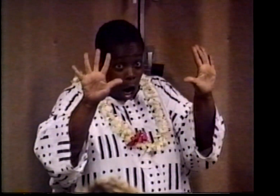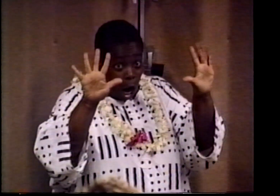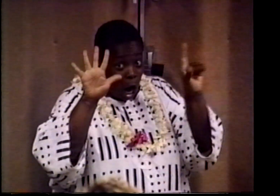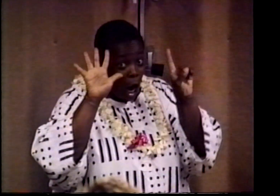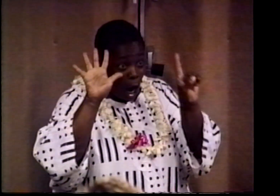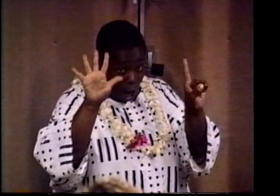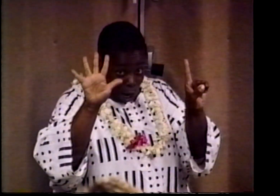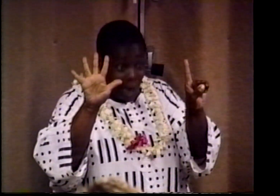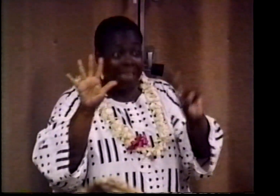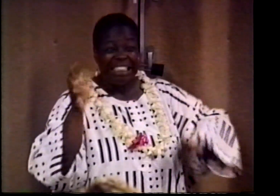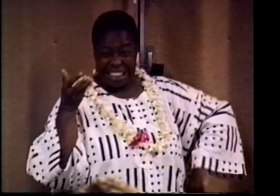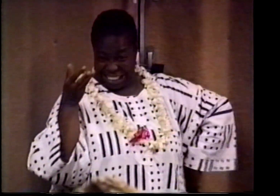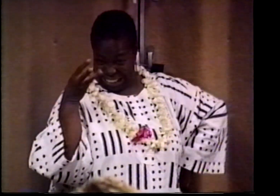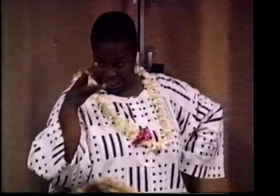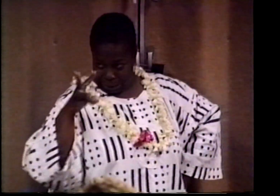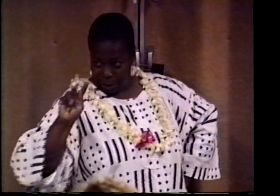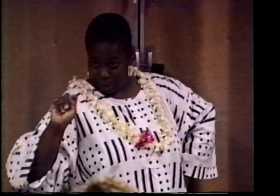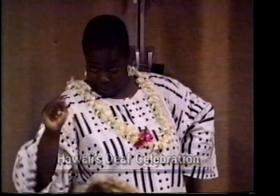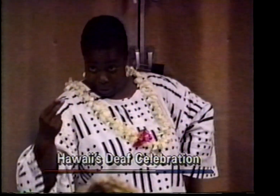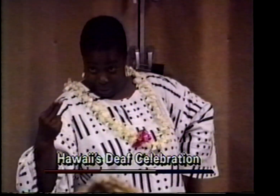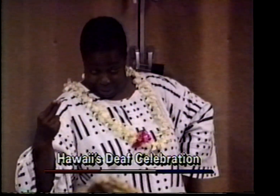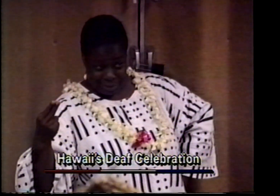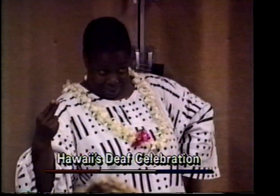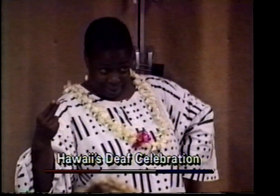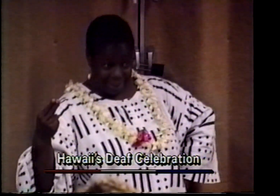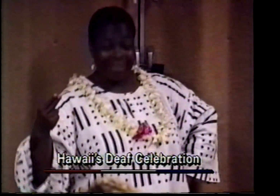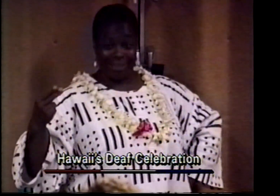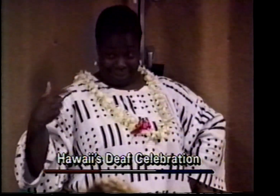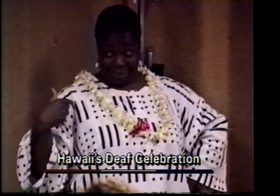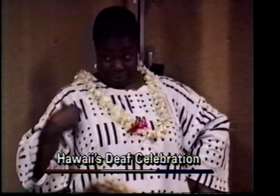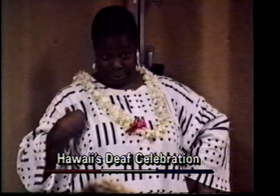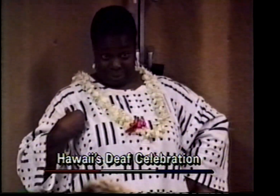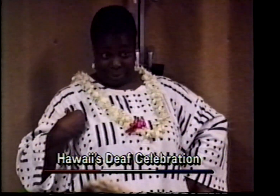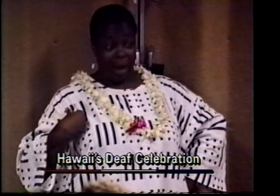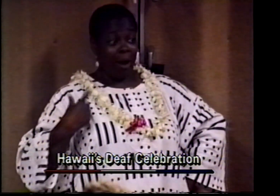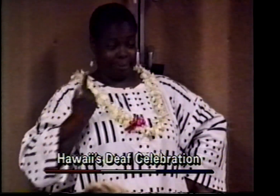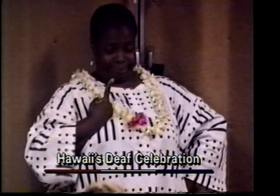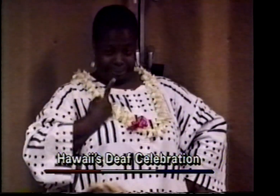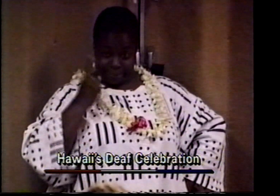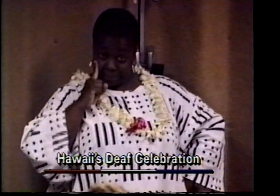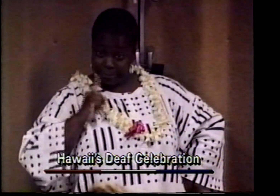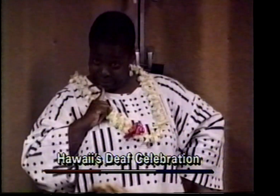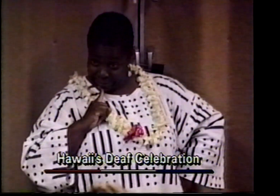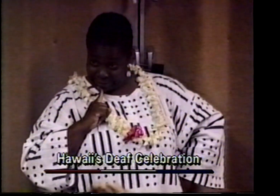Not 6th, I am 16th almost at the end, that's me.